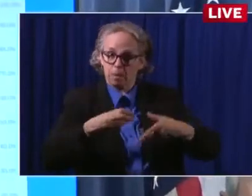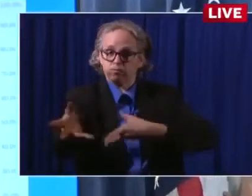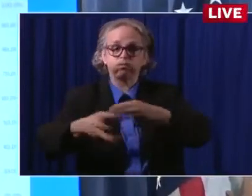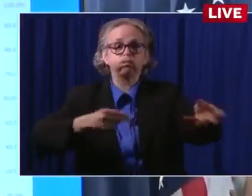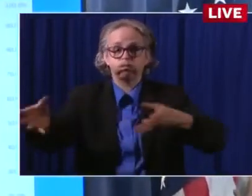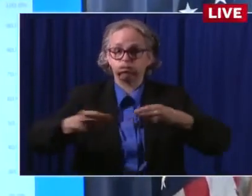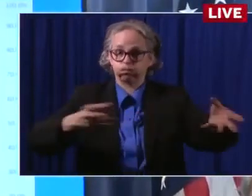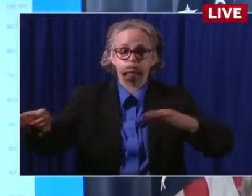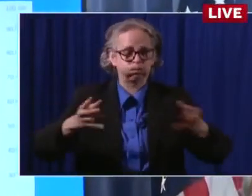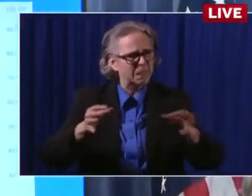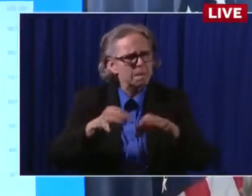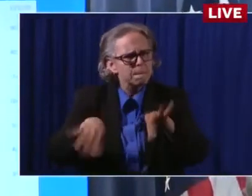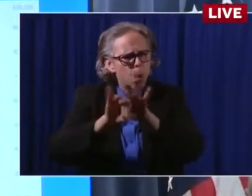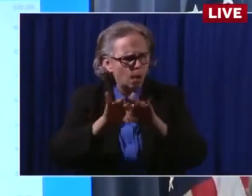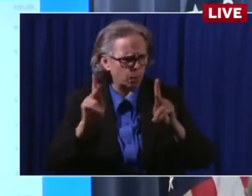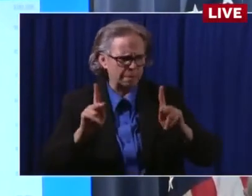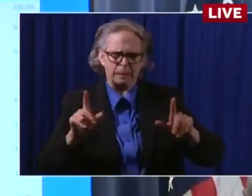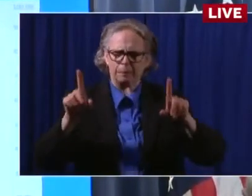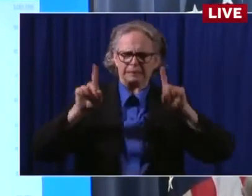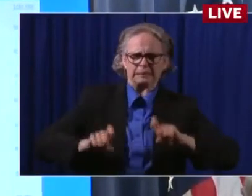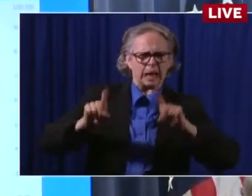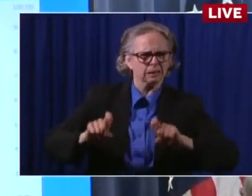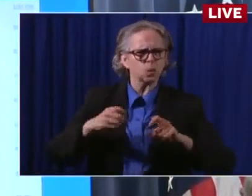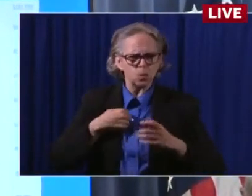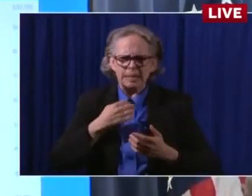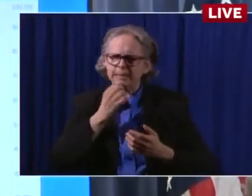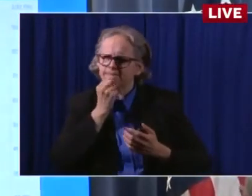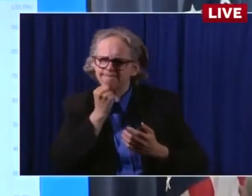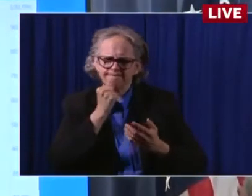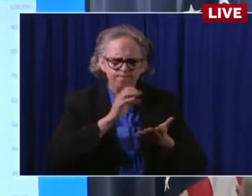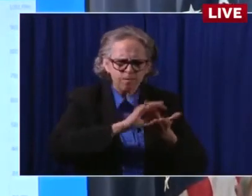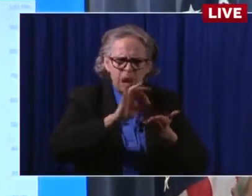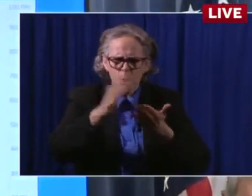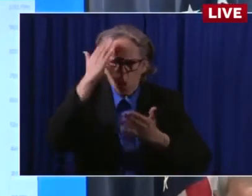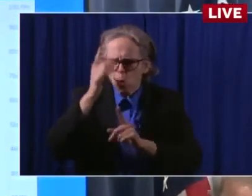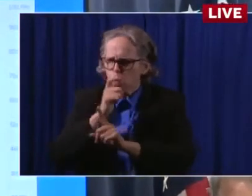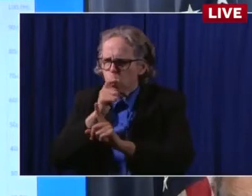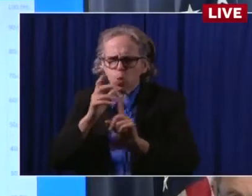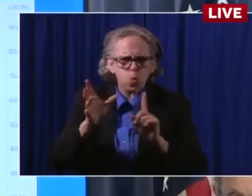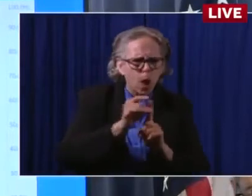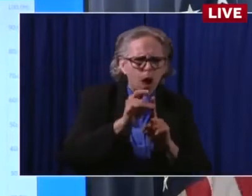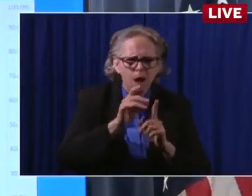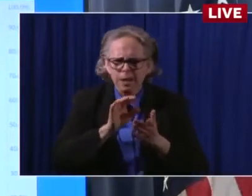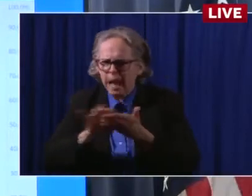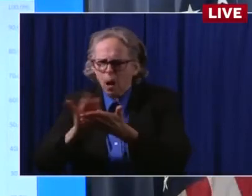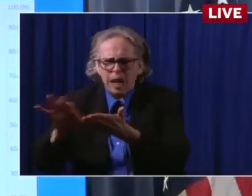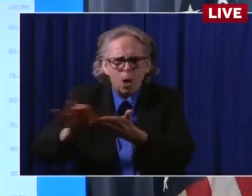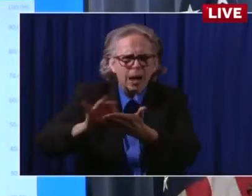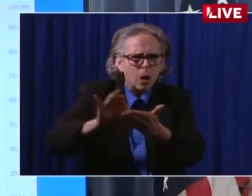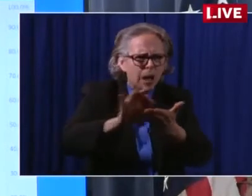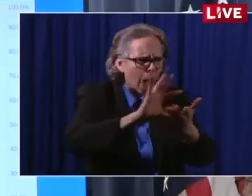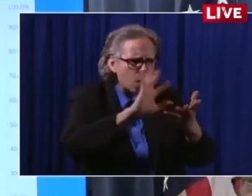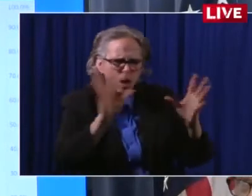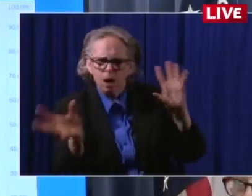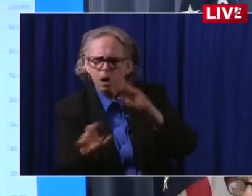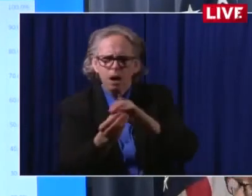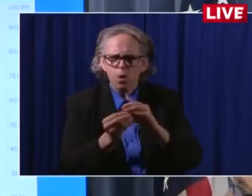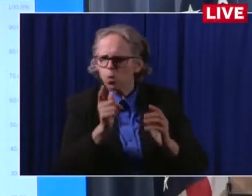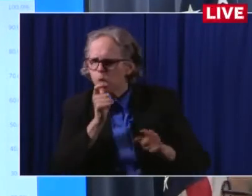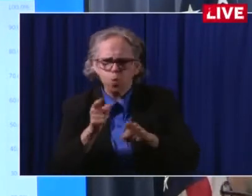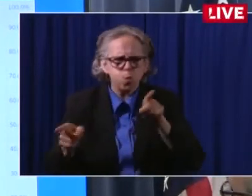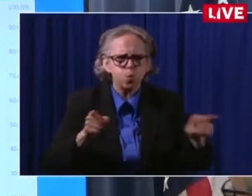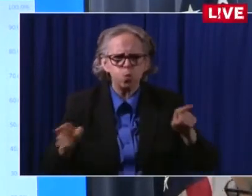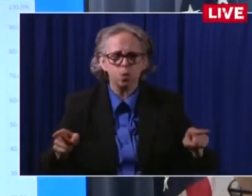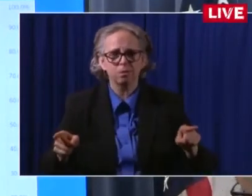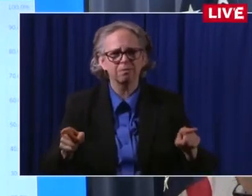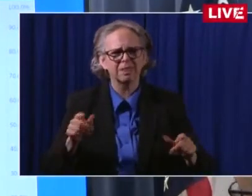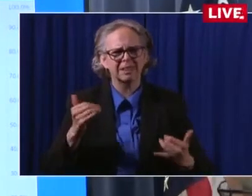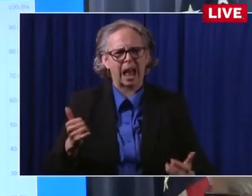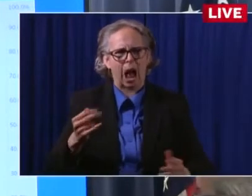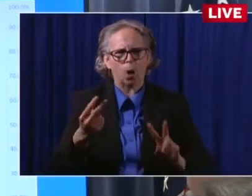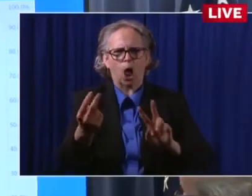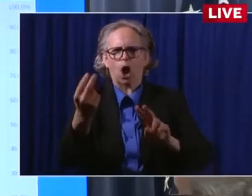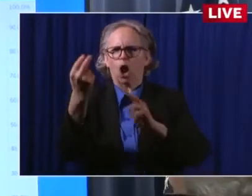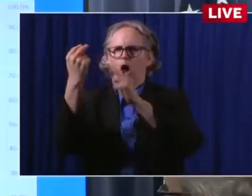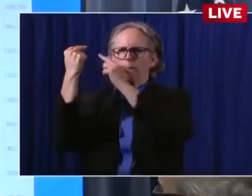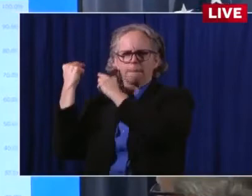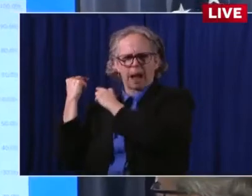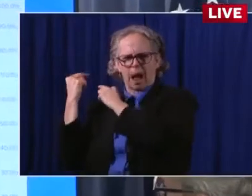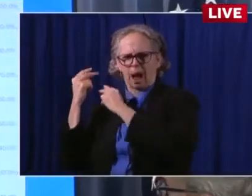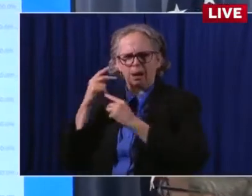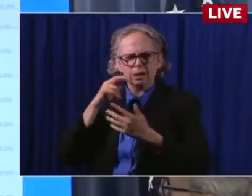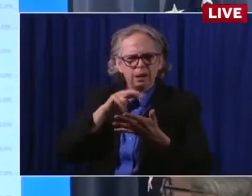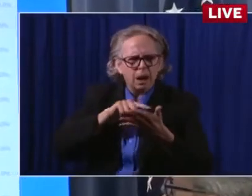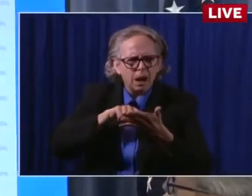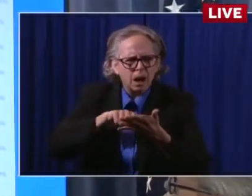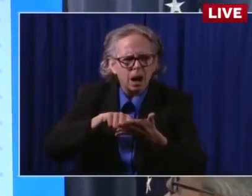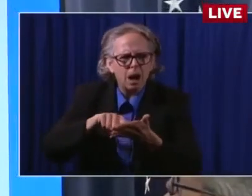WE KNOW THAT TESTING IS AND A PORTING COMPONENT TO THE ONGOING MONITORING OF THIS -- IS AN IMPORTANT COMPONENT TO THE ONGOING MONITORING OF THE VIRUS APPEARED WE DO SEE A DIFFERENT